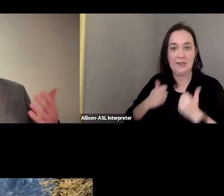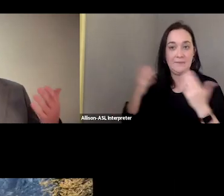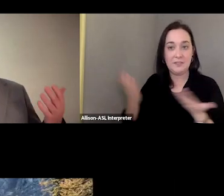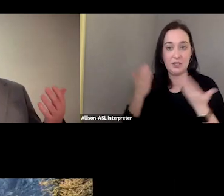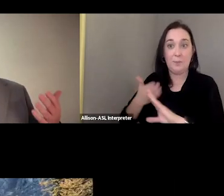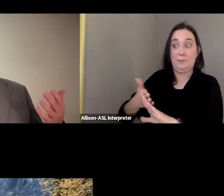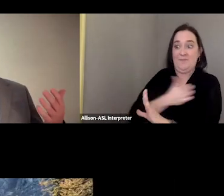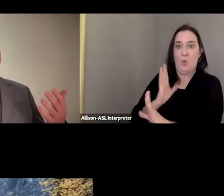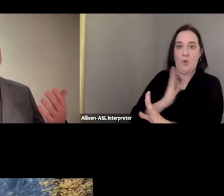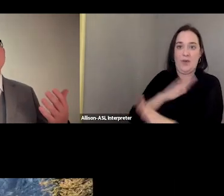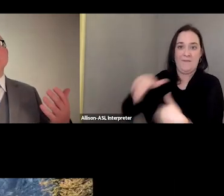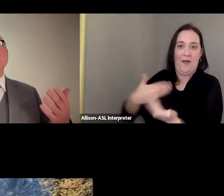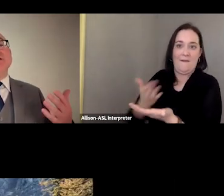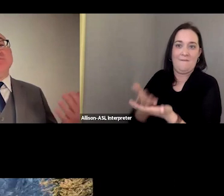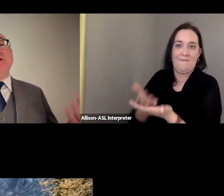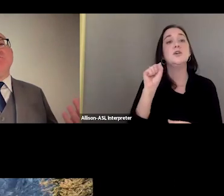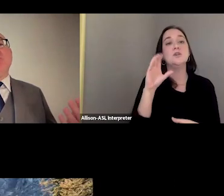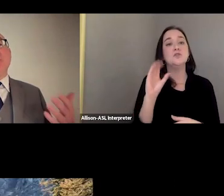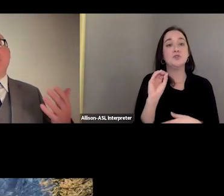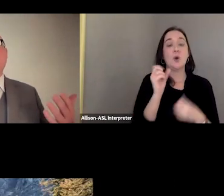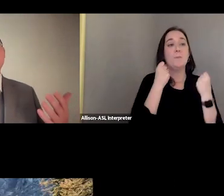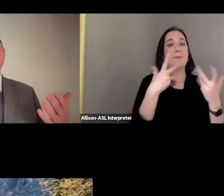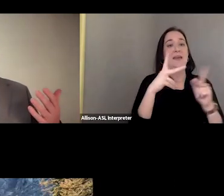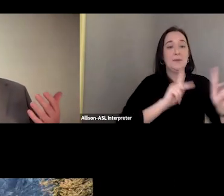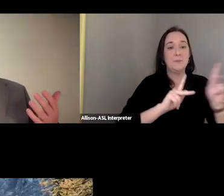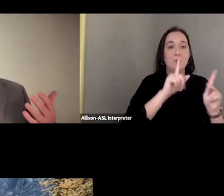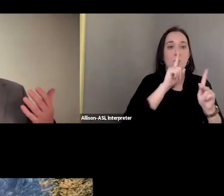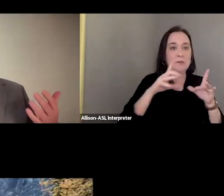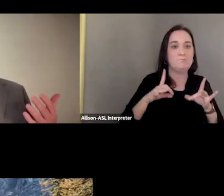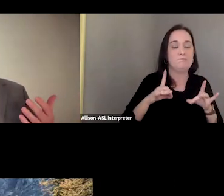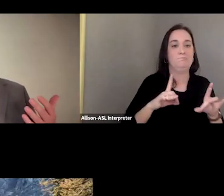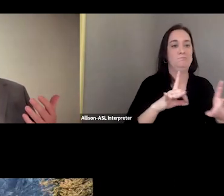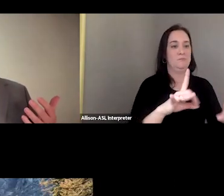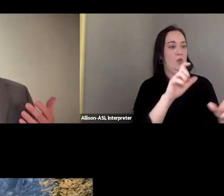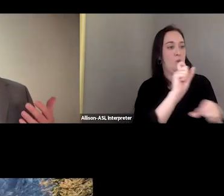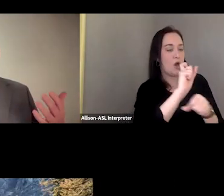They are a lot of the individuals who actually pick up the work on issues related to problem gambling.